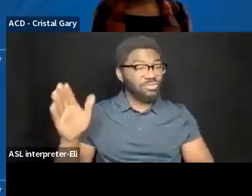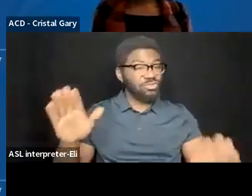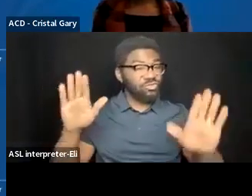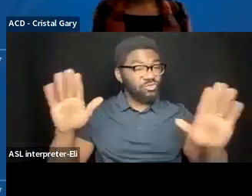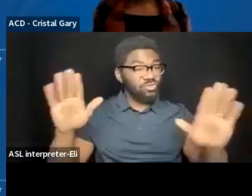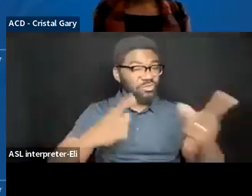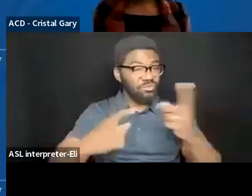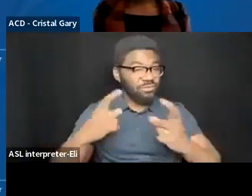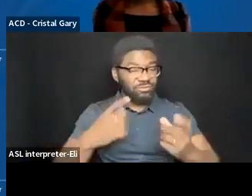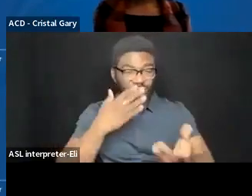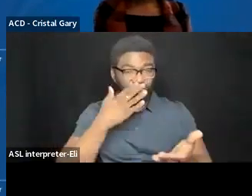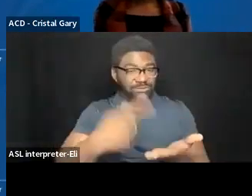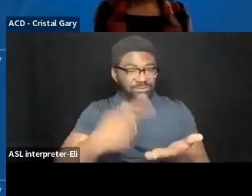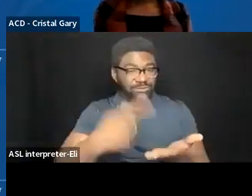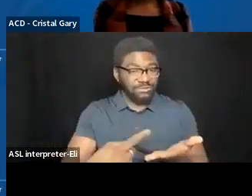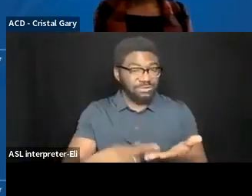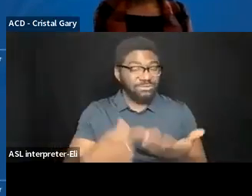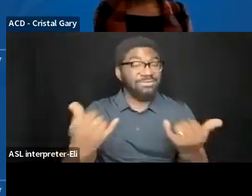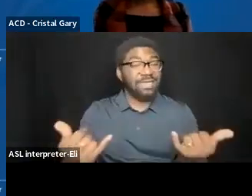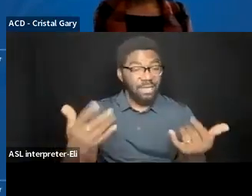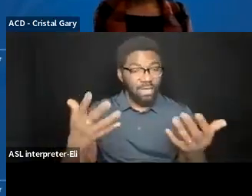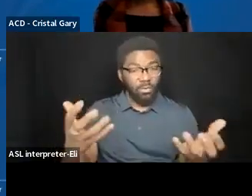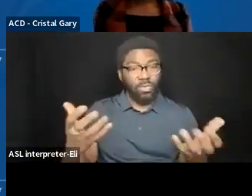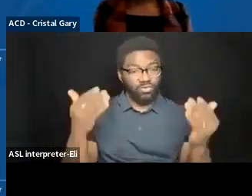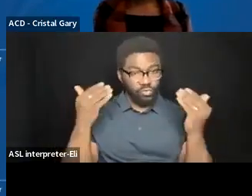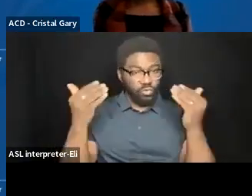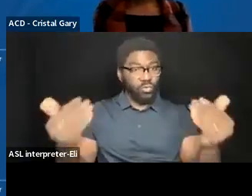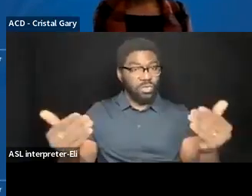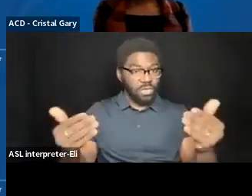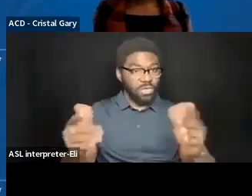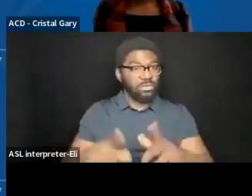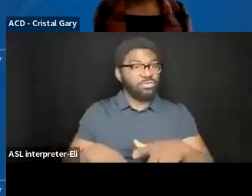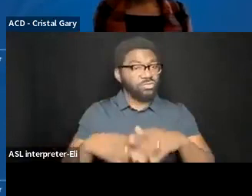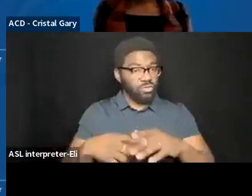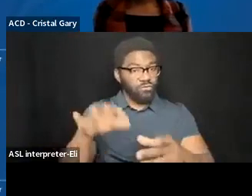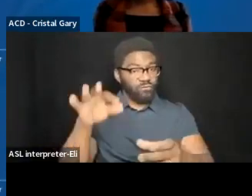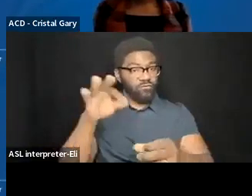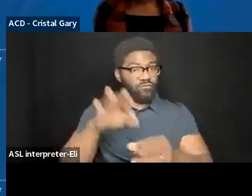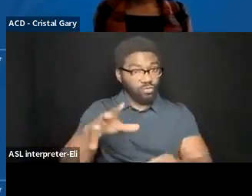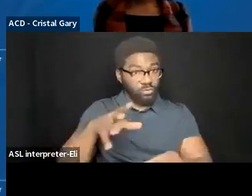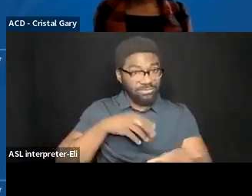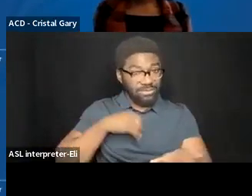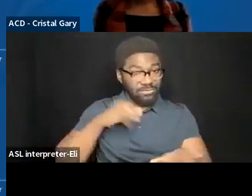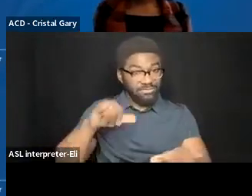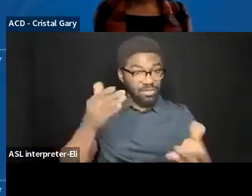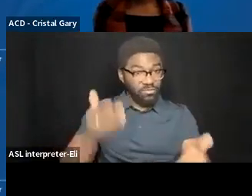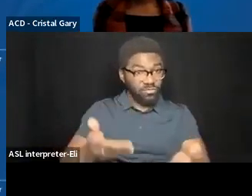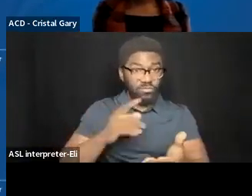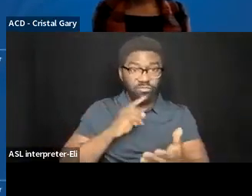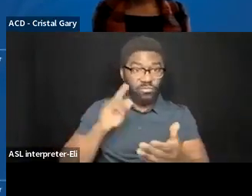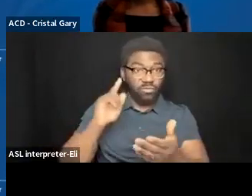I'd like to begin to move us towards a vote to accept the report of the committee. Josh and Jill, in a moment.